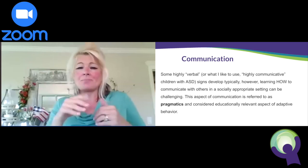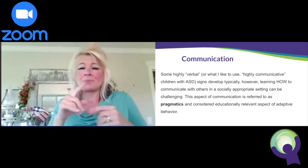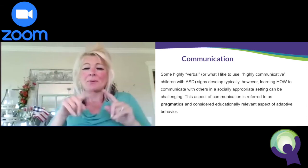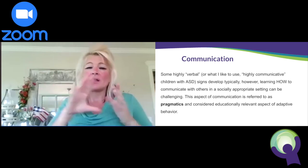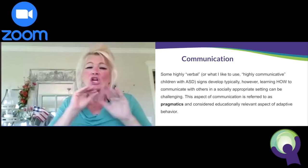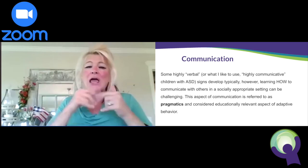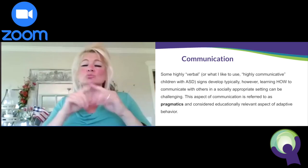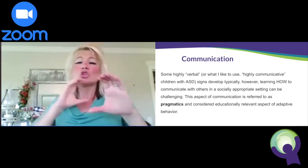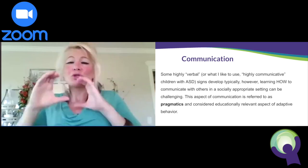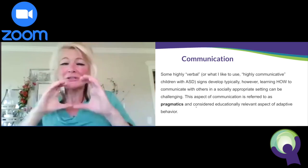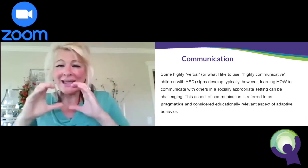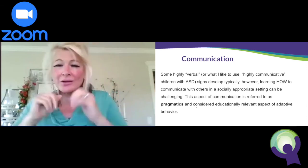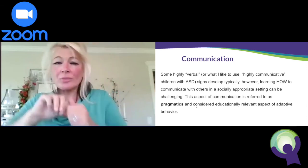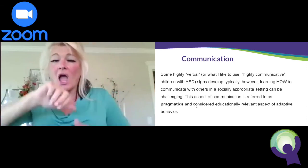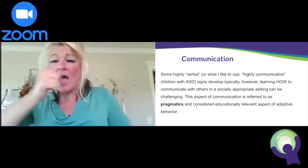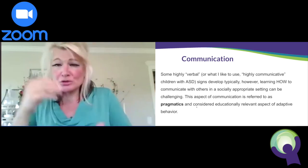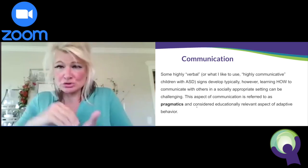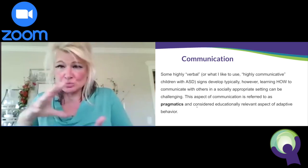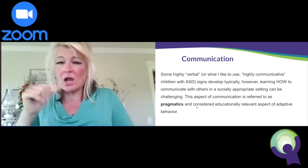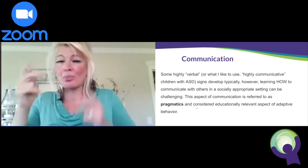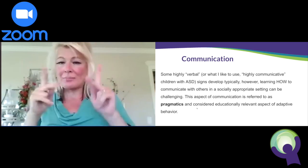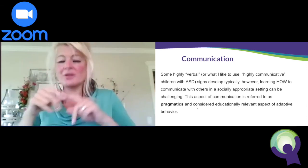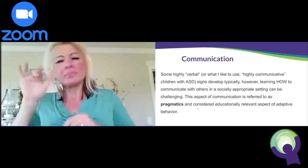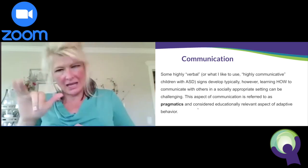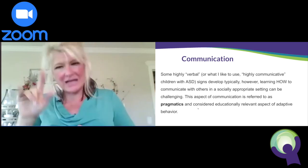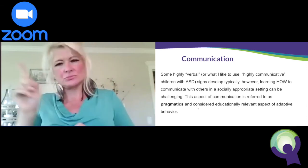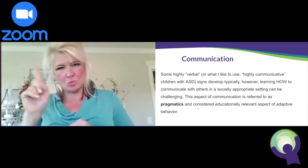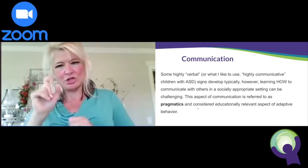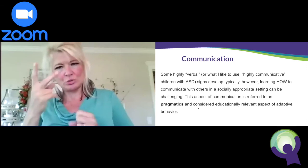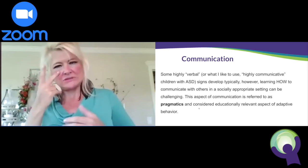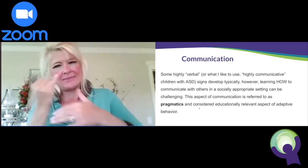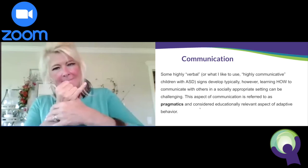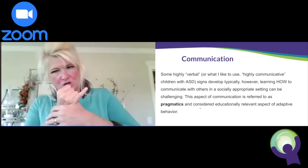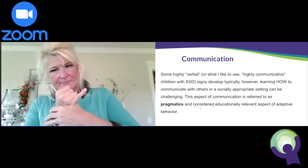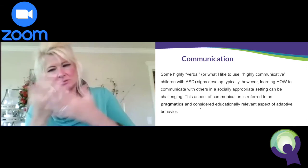really communicate effectively. So developing communications with students,